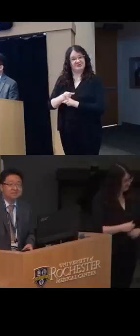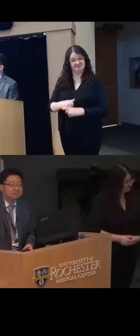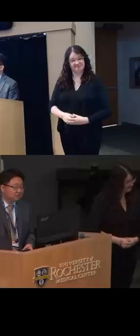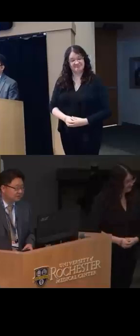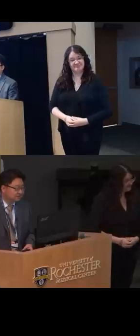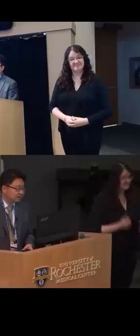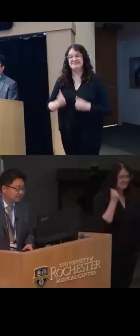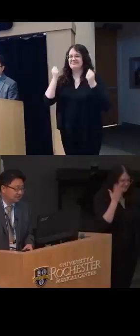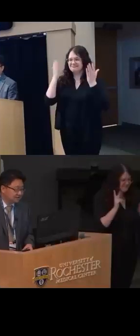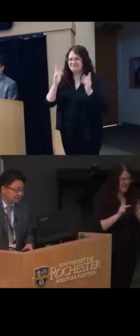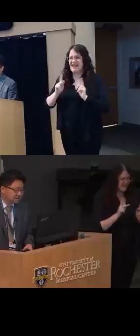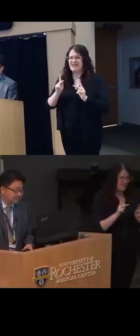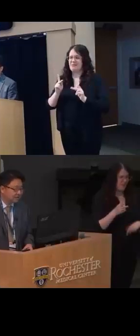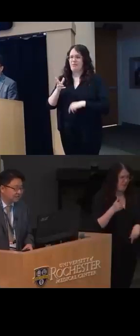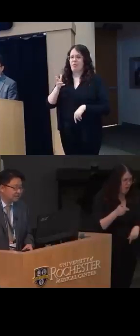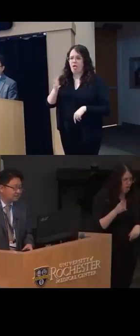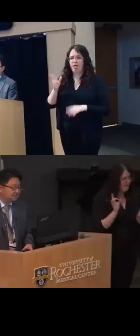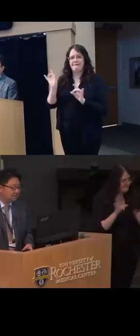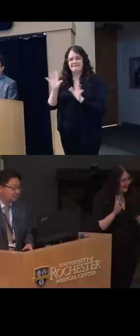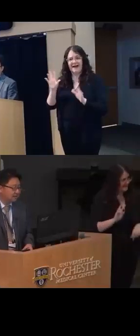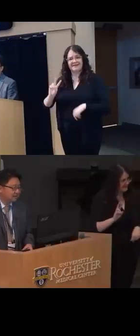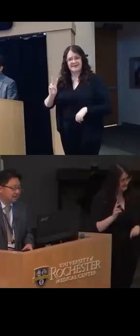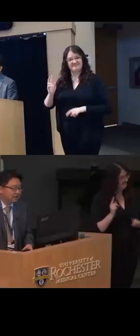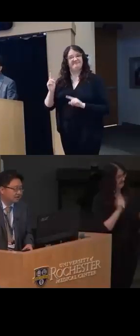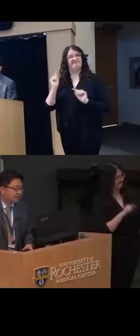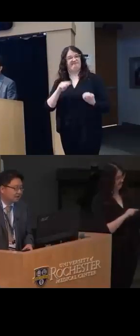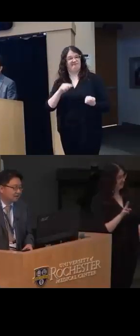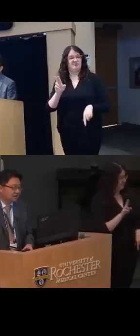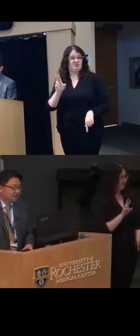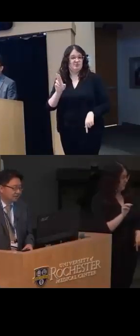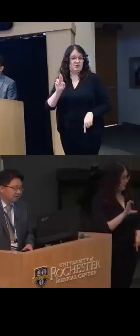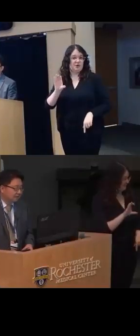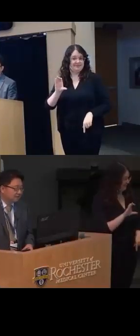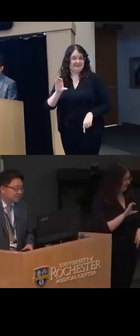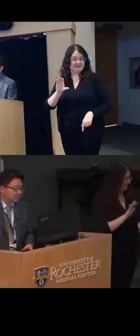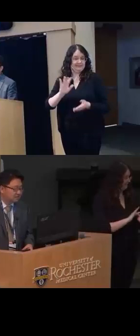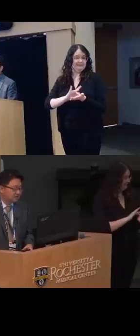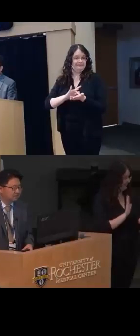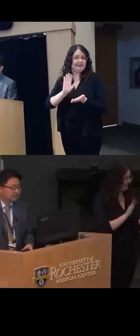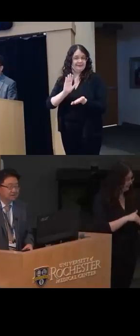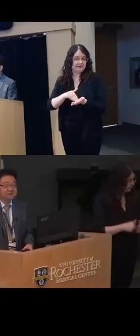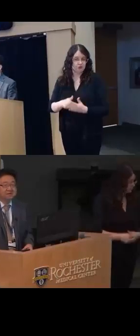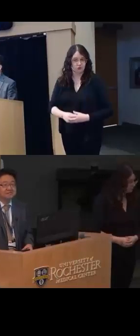that comes to Universal Rochester Medical Center and uh and also you know there is